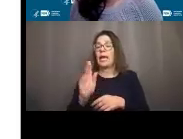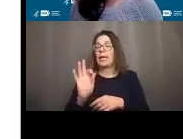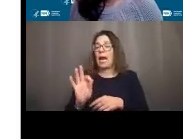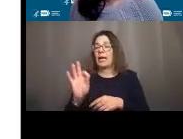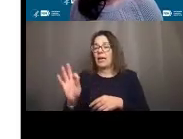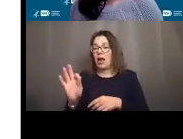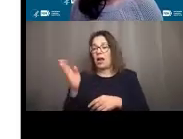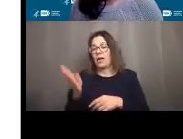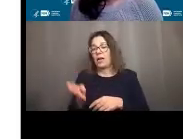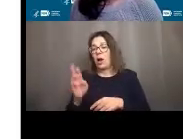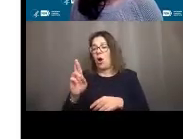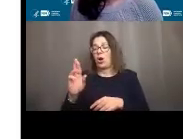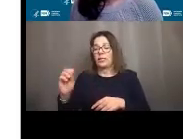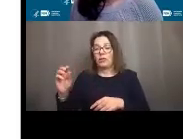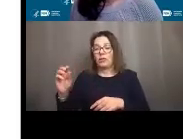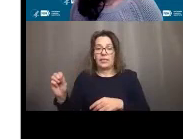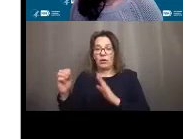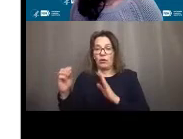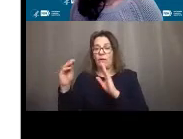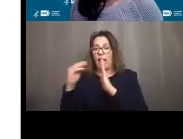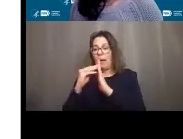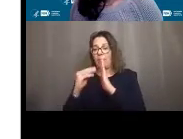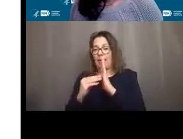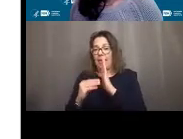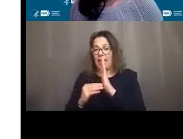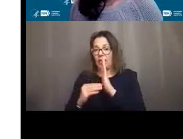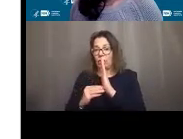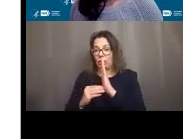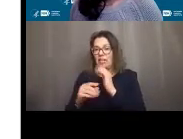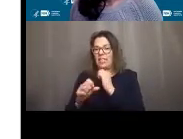and I just want to tell you the punchline of each slide.